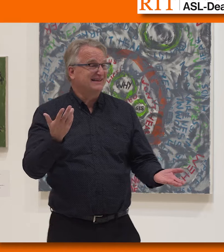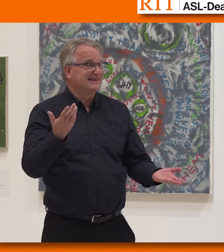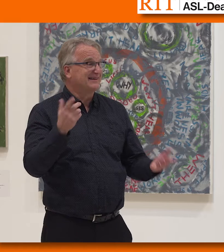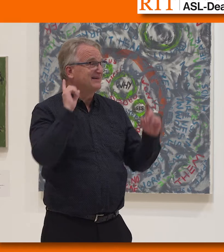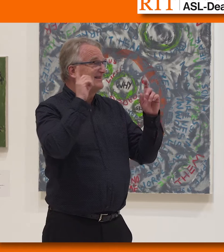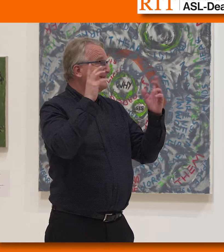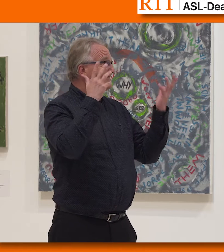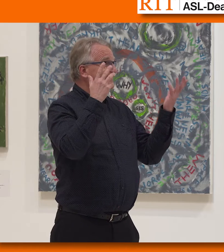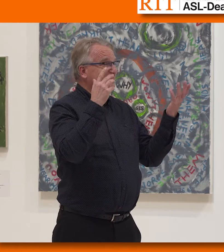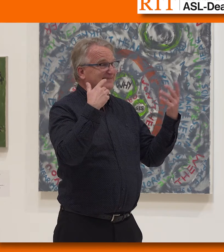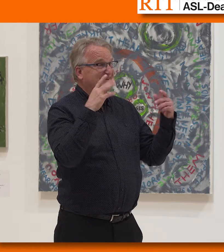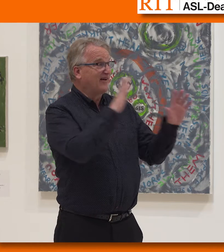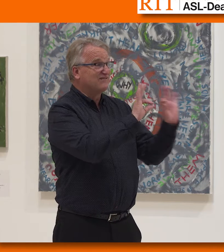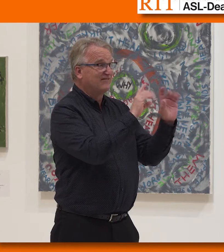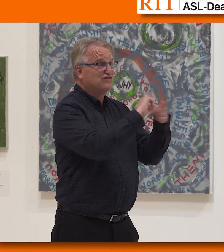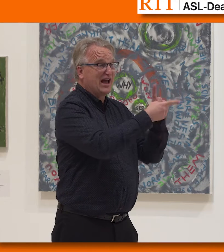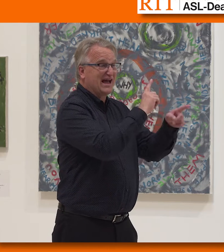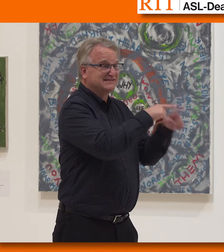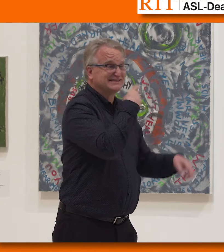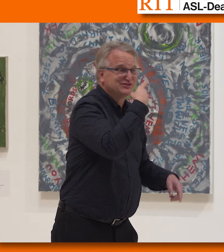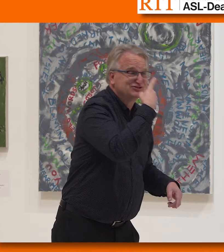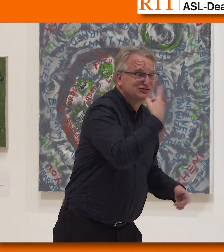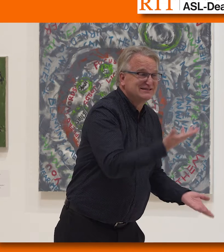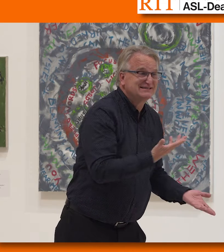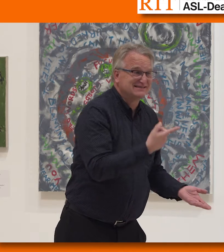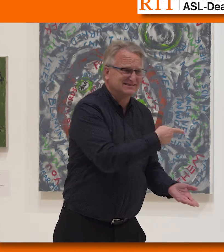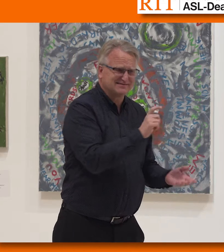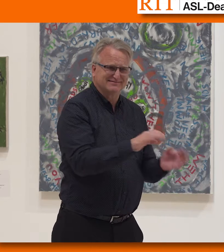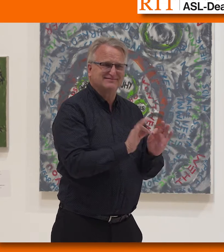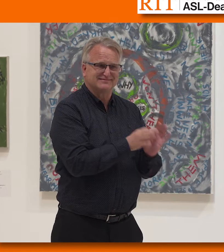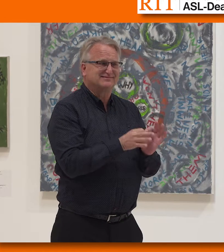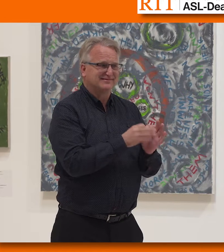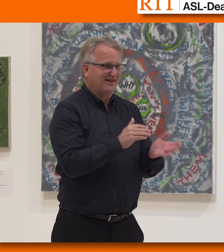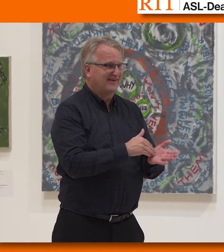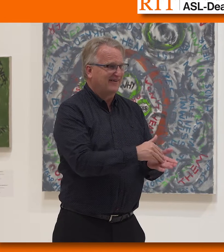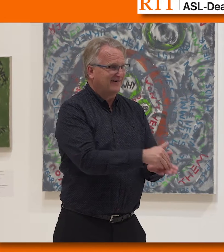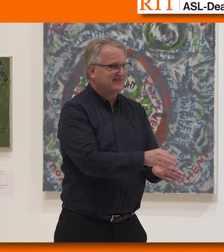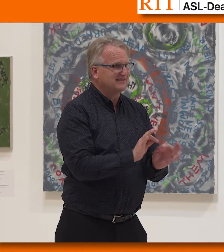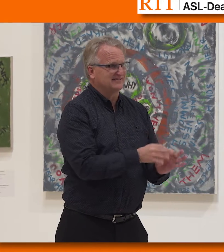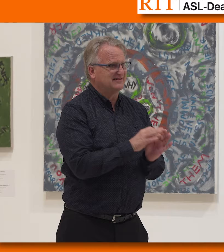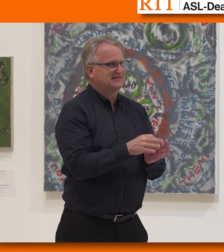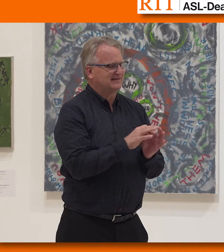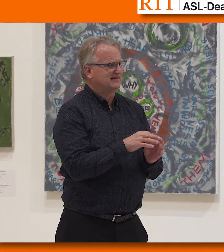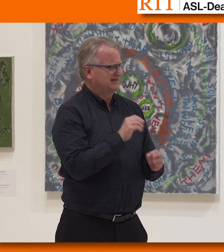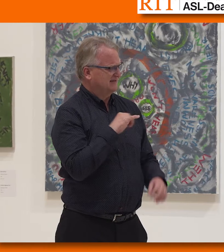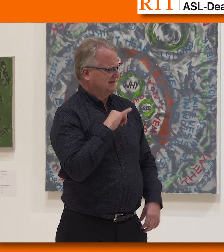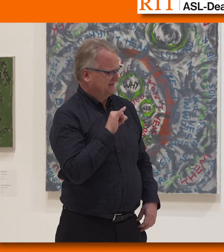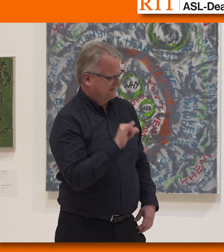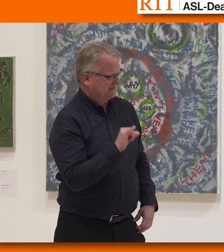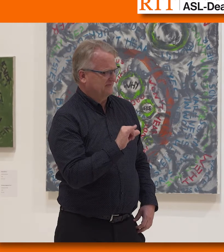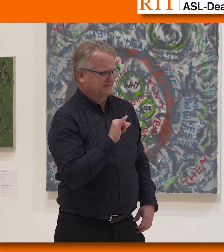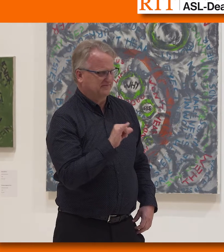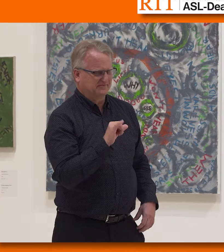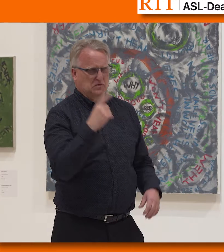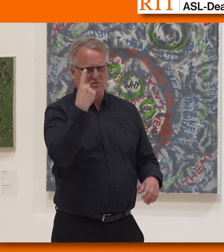You know, all of our neighbors are hearing and a lot of our friends are hearing. And so, my wife often has to serve as an interpreter,